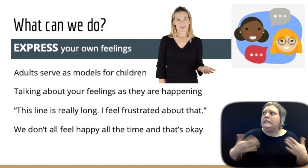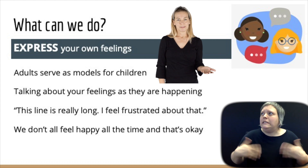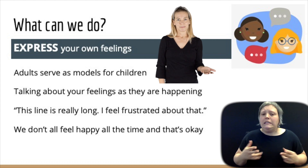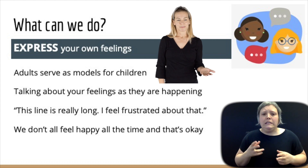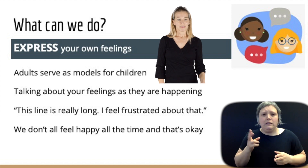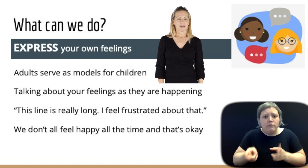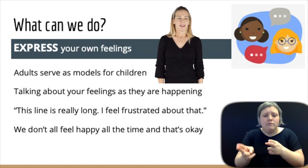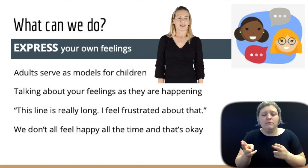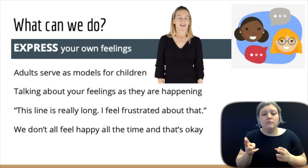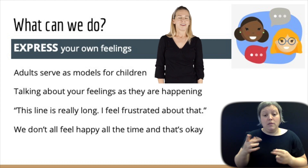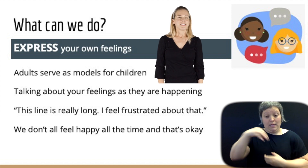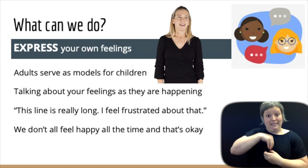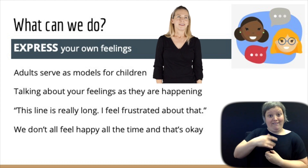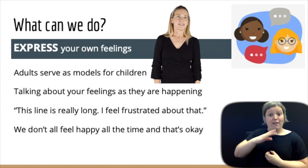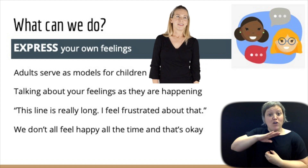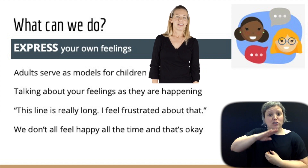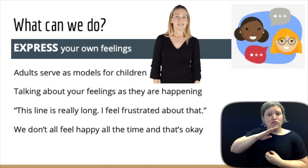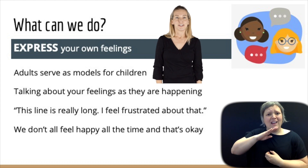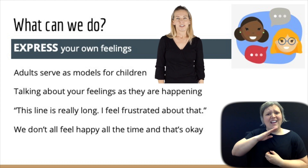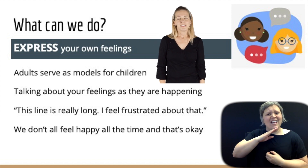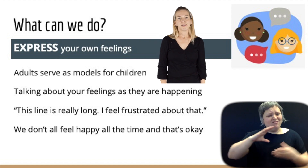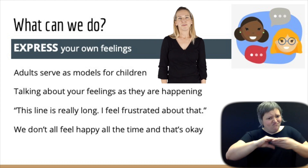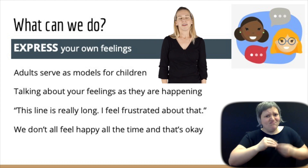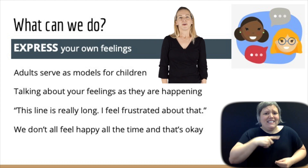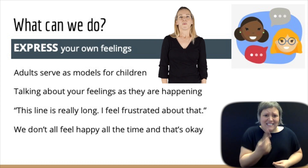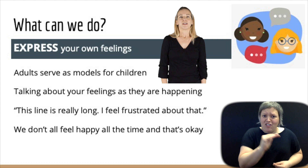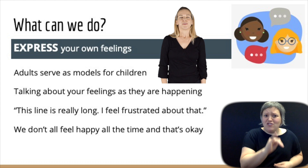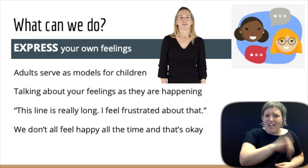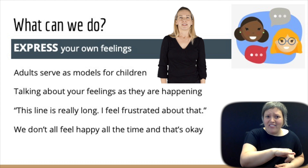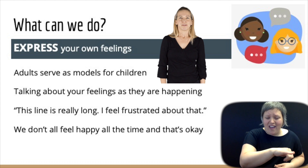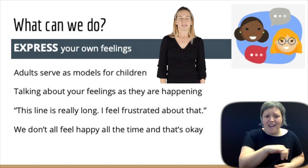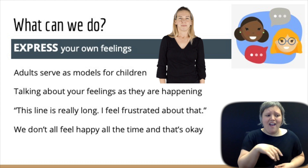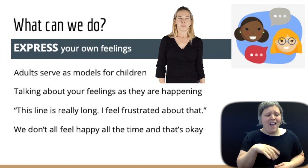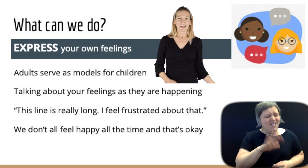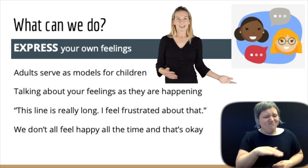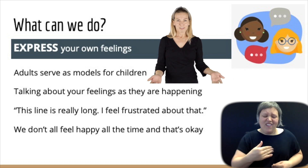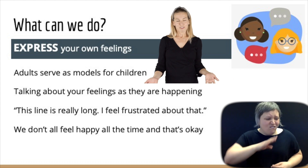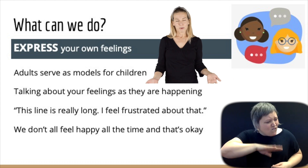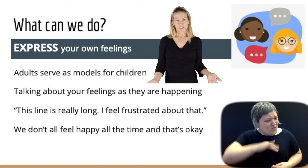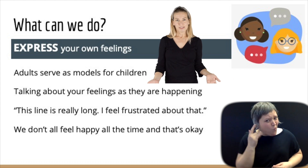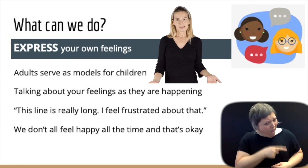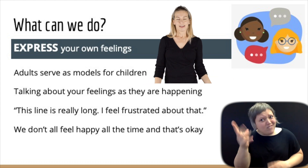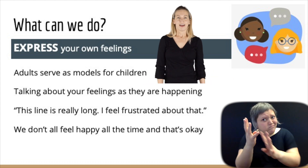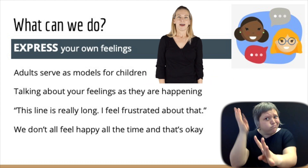I can understand the hesitation to want to express those more negative emotions but the